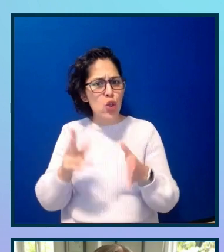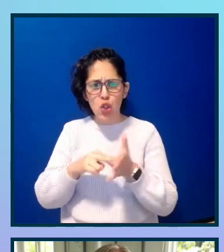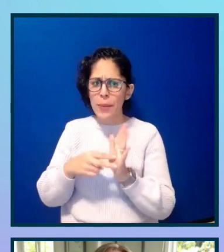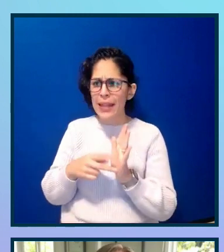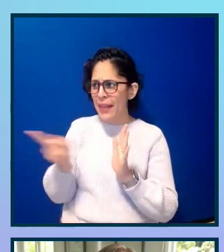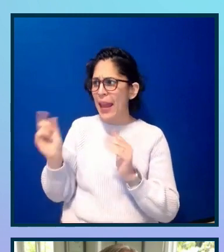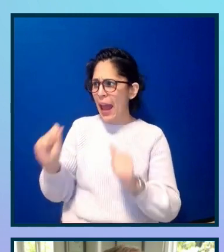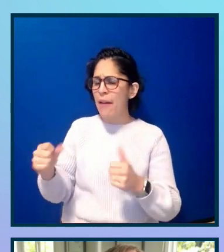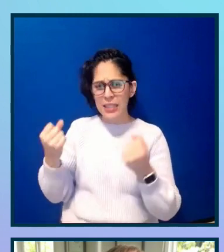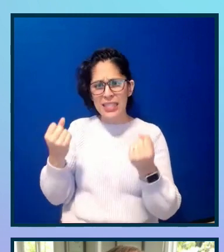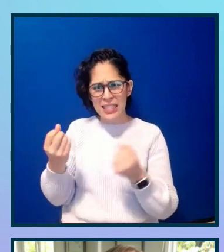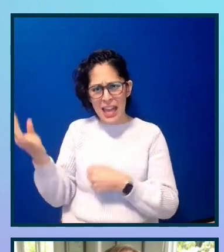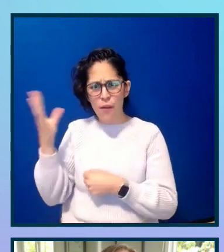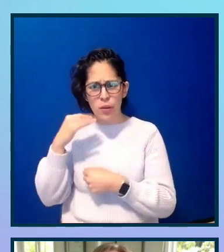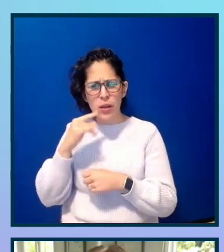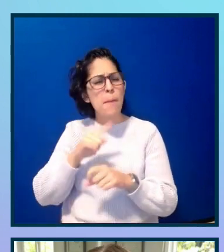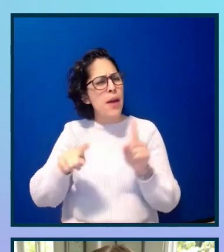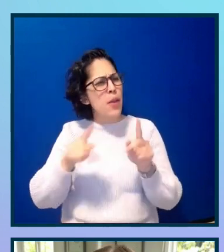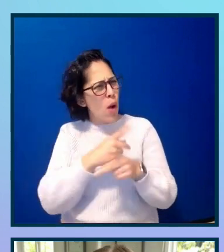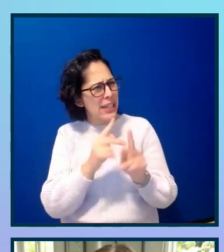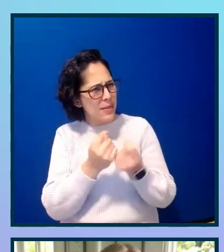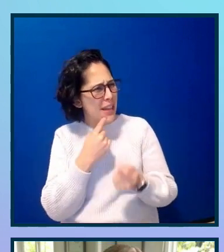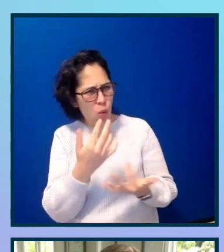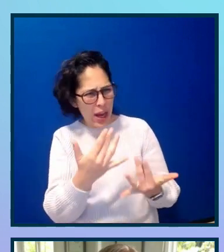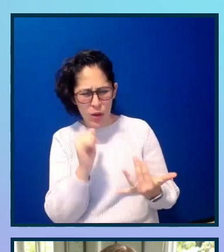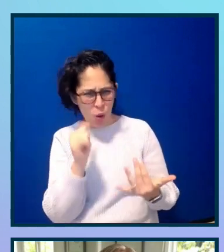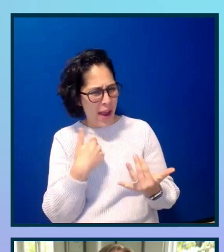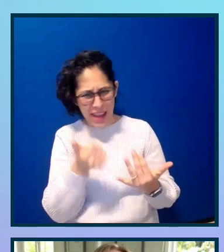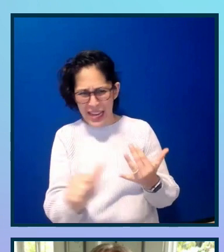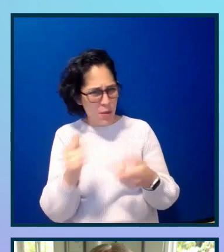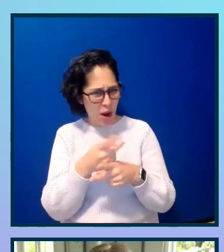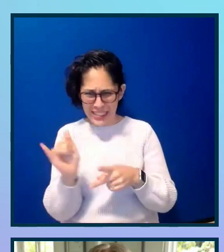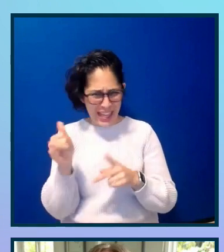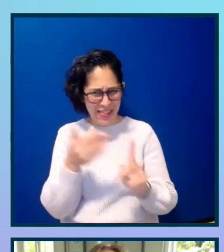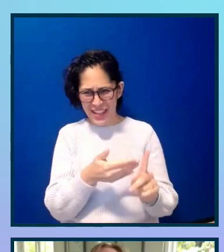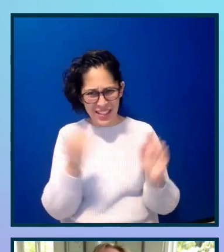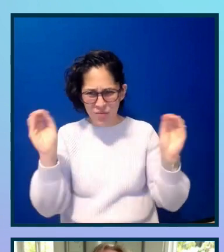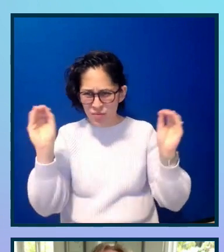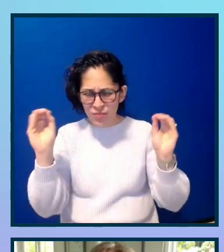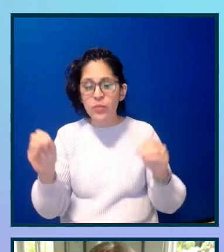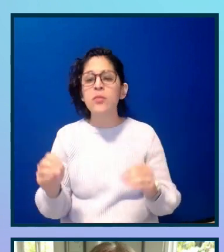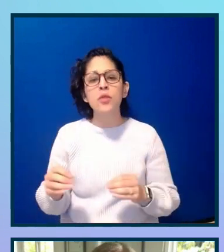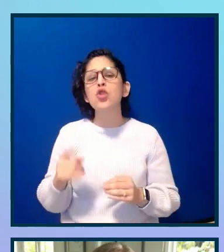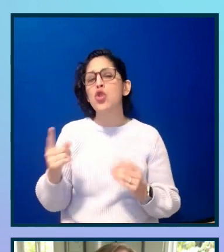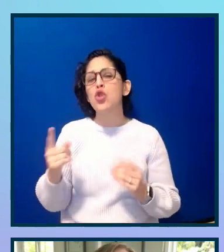But then the product team says, "Wait, wait, wait, we don't have any products that are like this." So it's really, yeah, you have the best of both worlds.